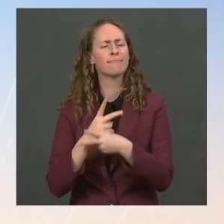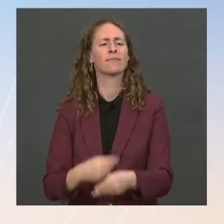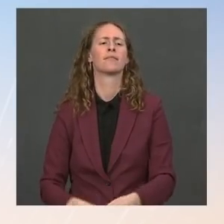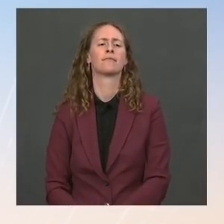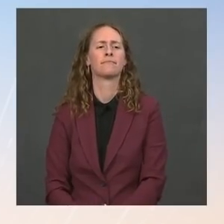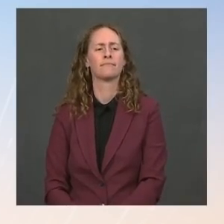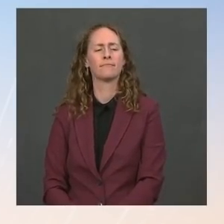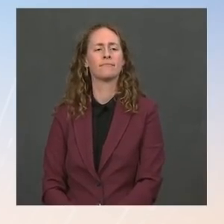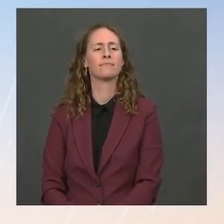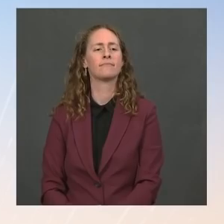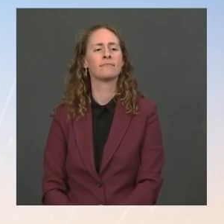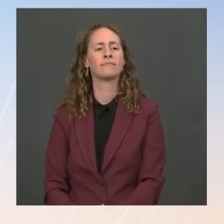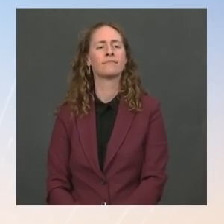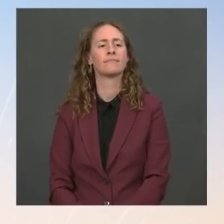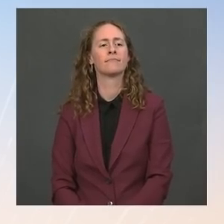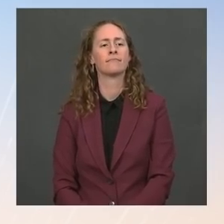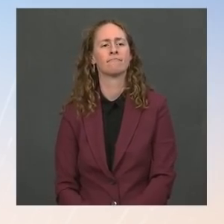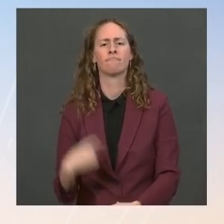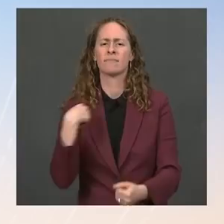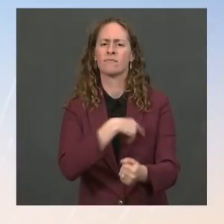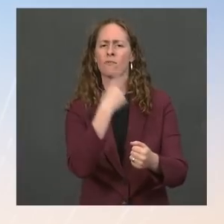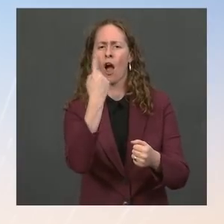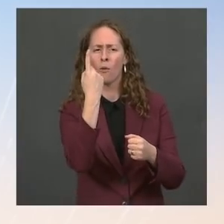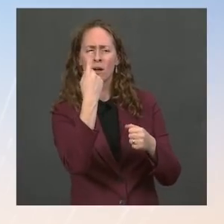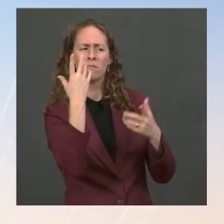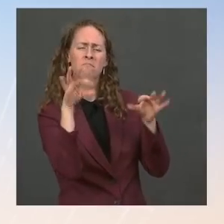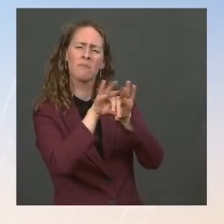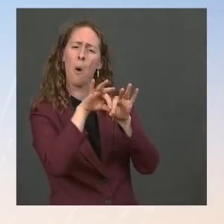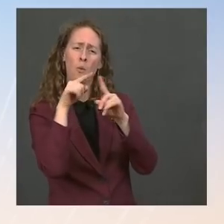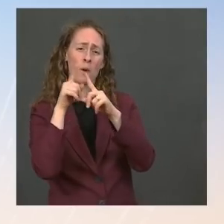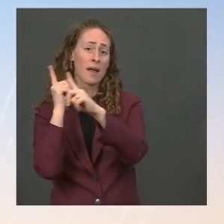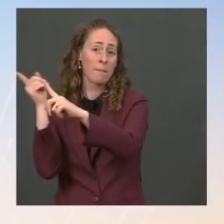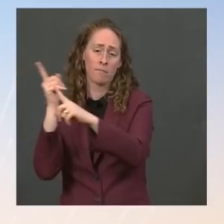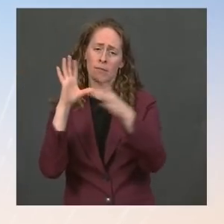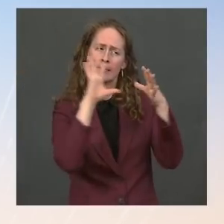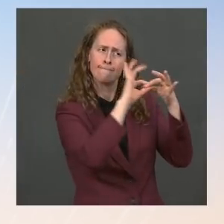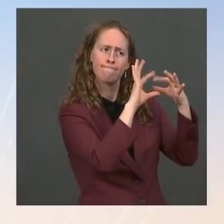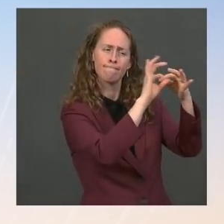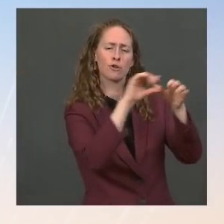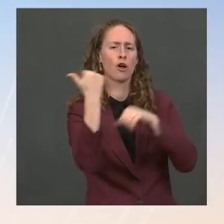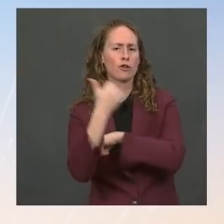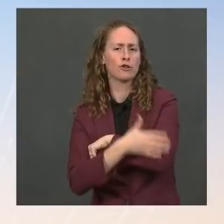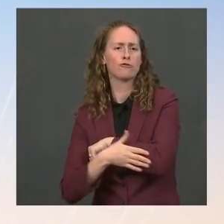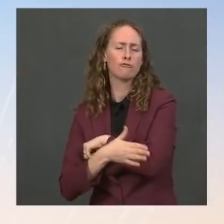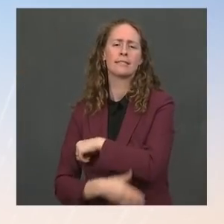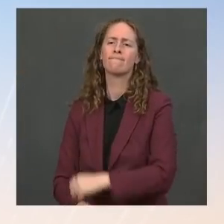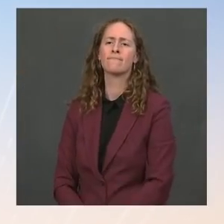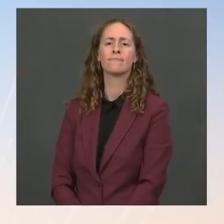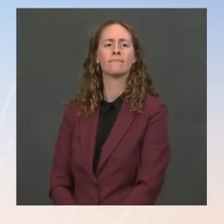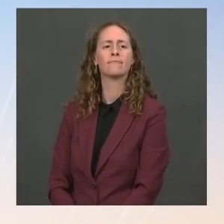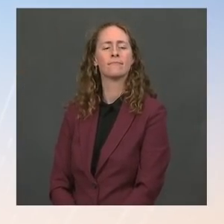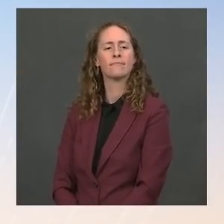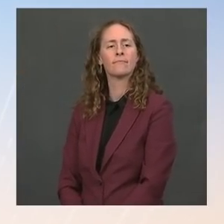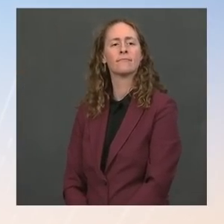The Press: But just given what's happened in recent weeks and some of the criticism that he's faced in many of the capitals of the allies whose partnerships he plans to,